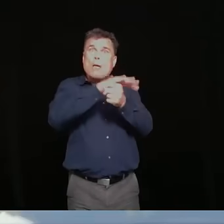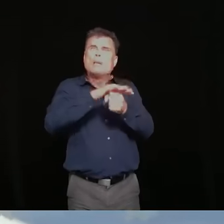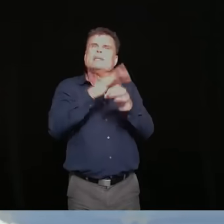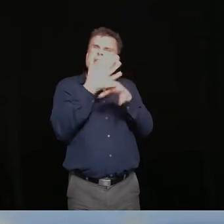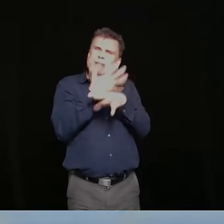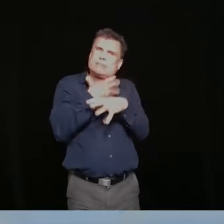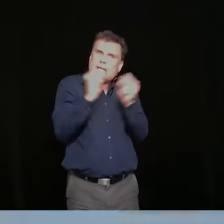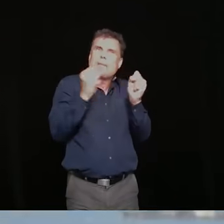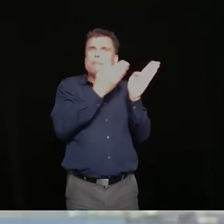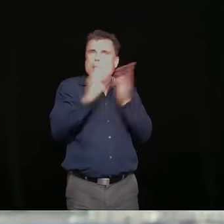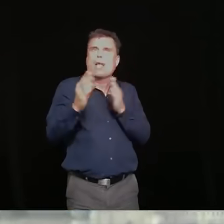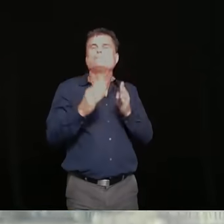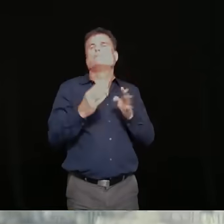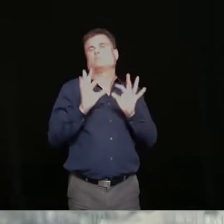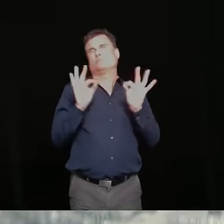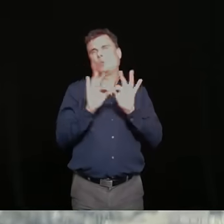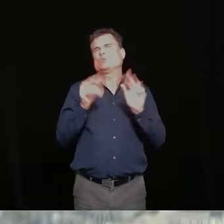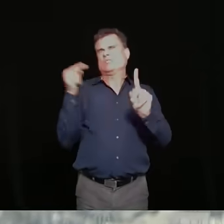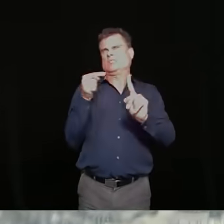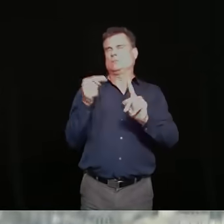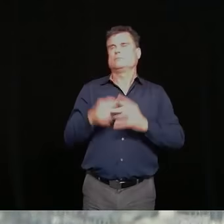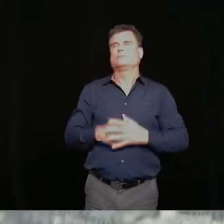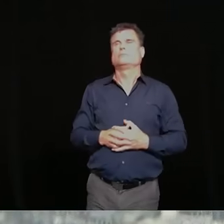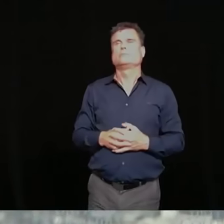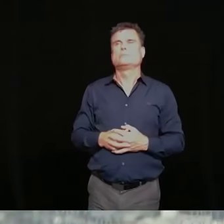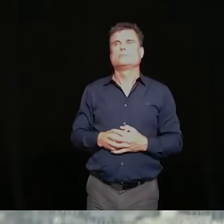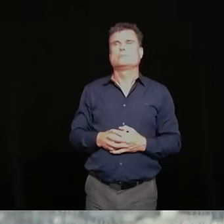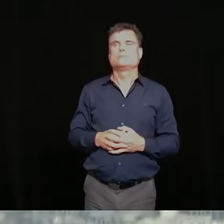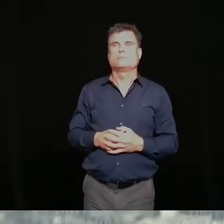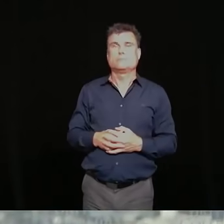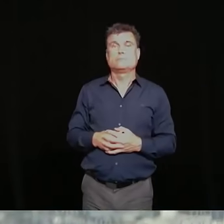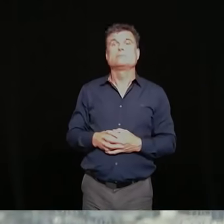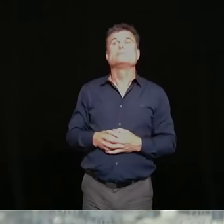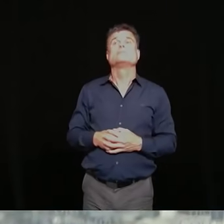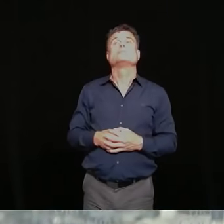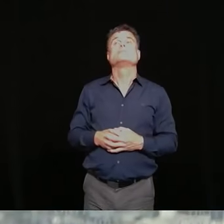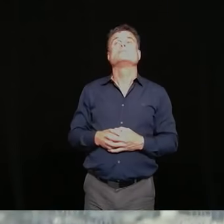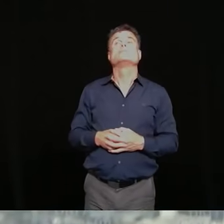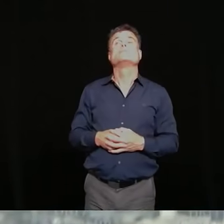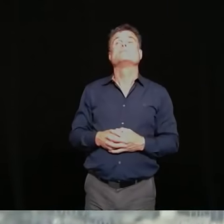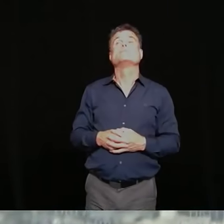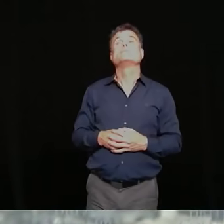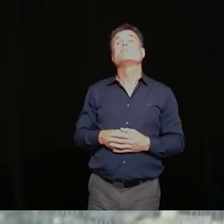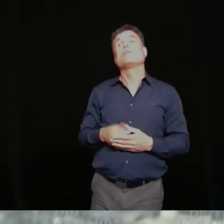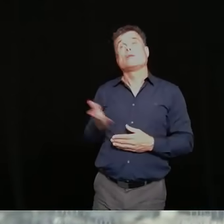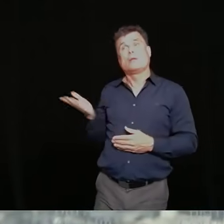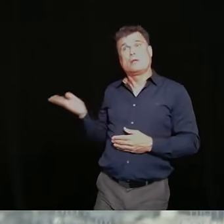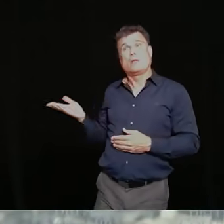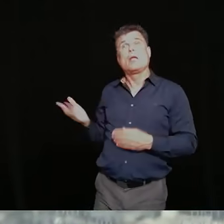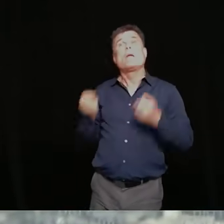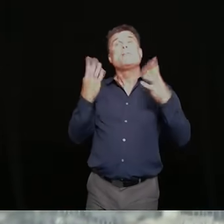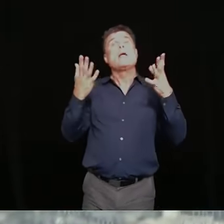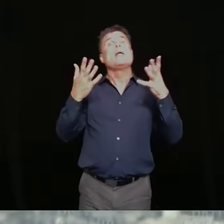intentions when you get large groups together when people are going to be mixing we've seen a number of proposals we know people are very disappointed when we say